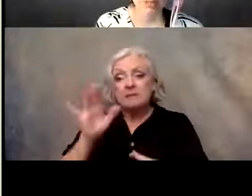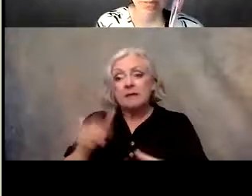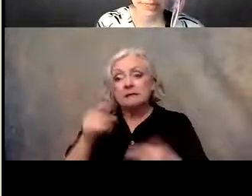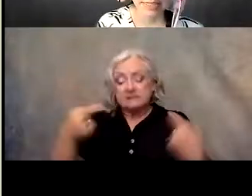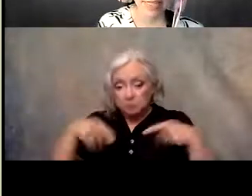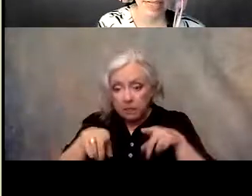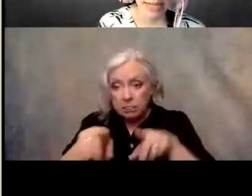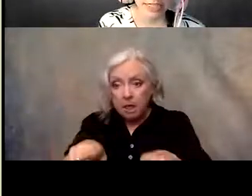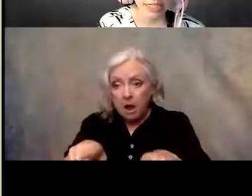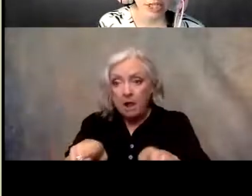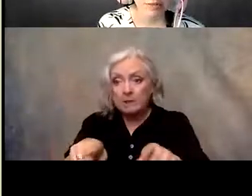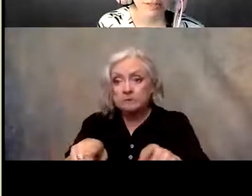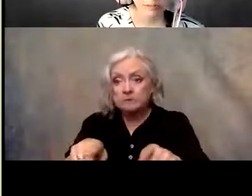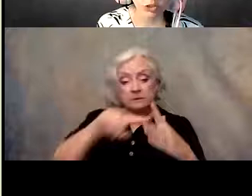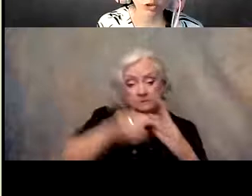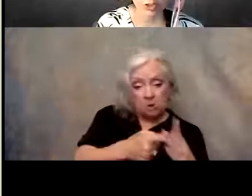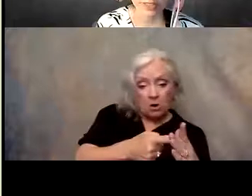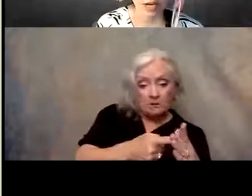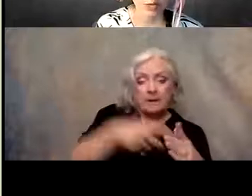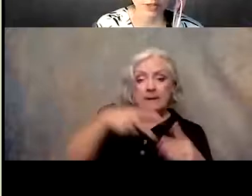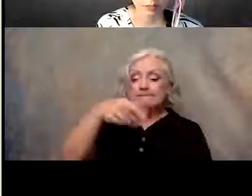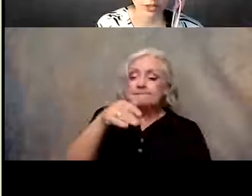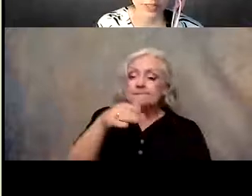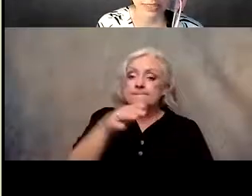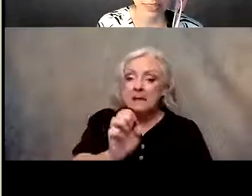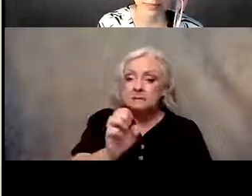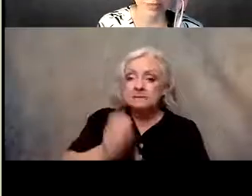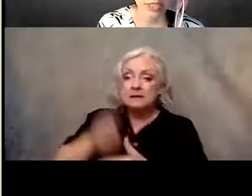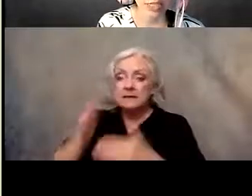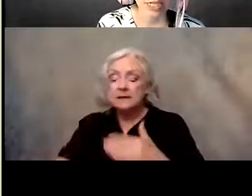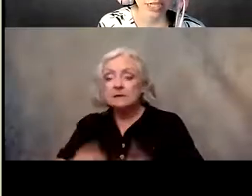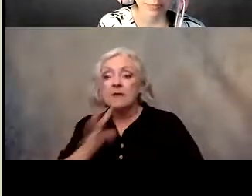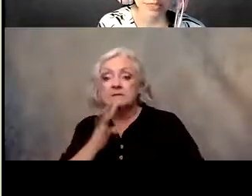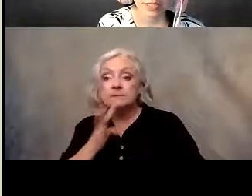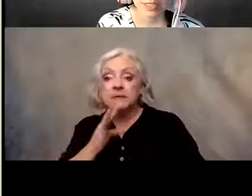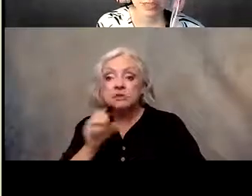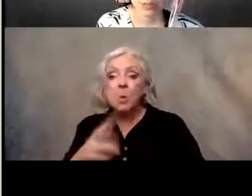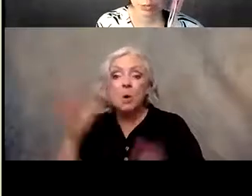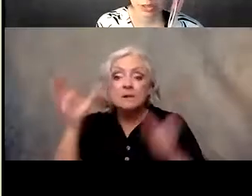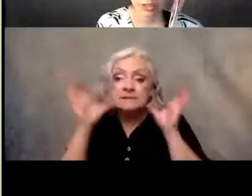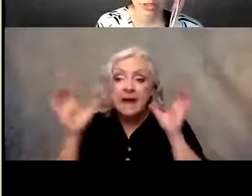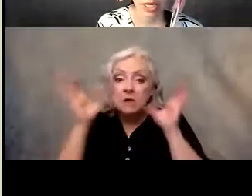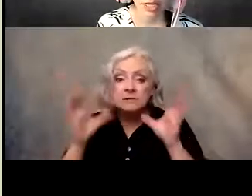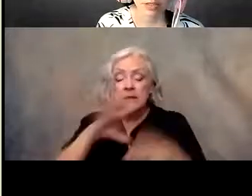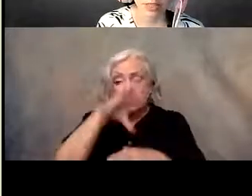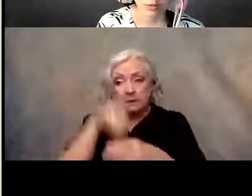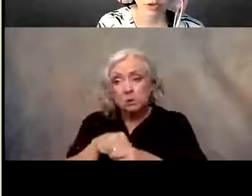pacing, and ending of speech or sounds presented. It encompasses spoken language